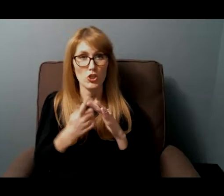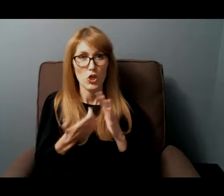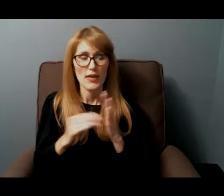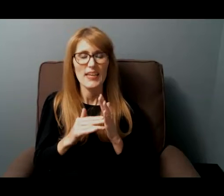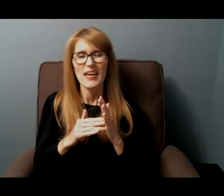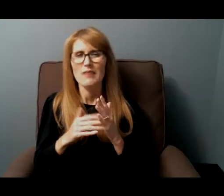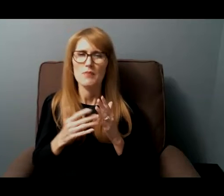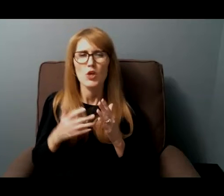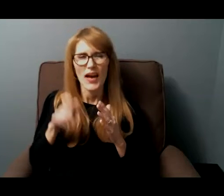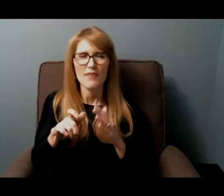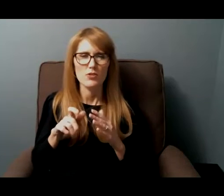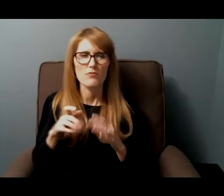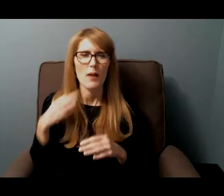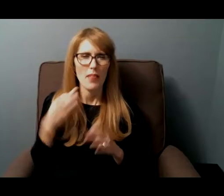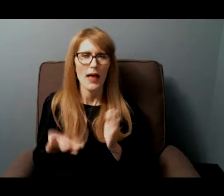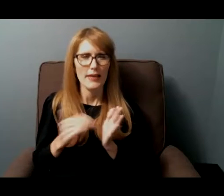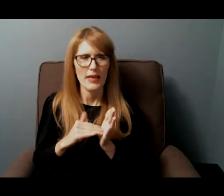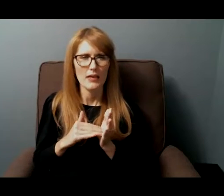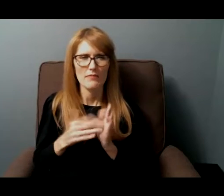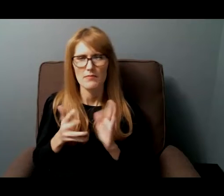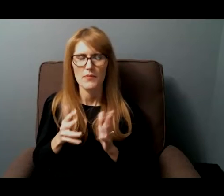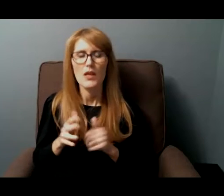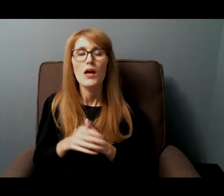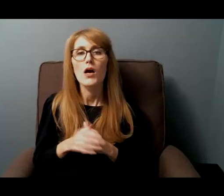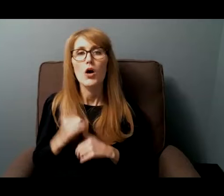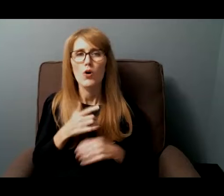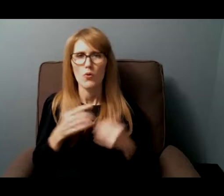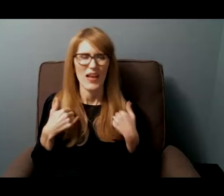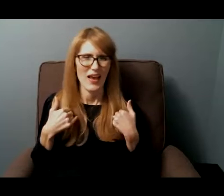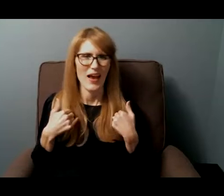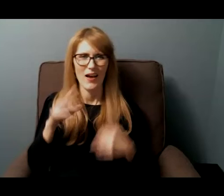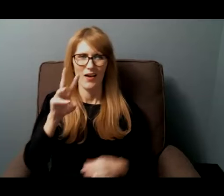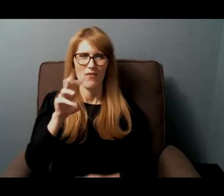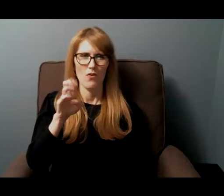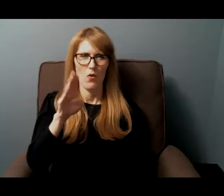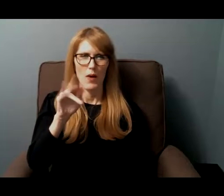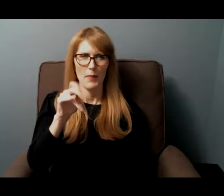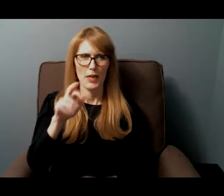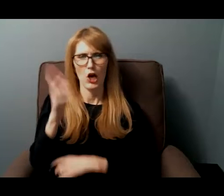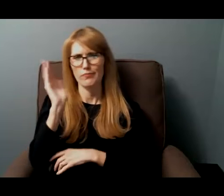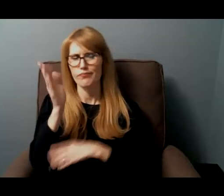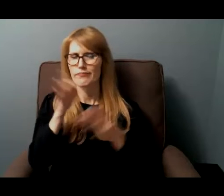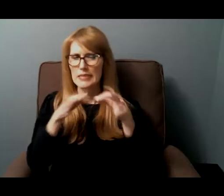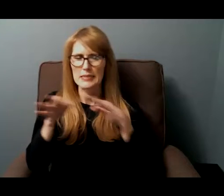So again, we have a webinar that goes into all sorts of details about that. I mean, I just gave